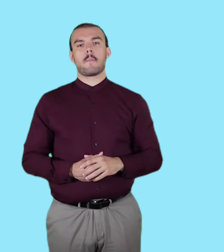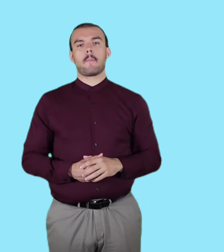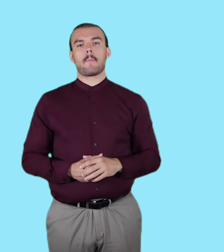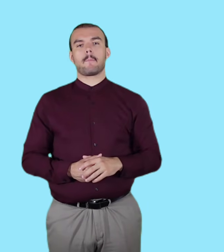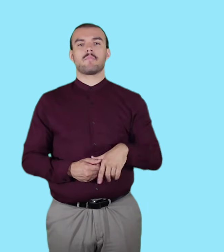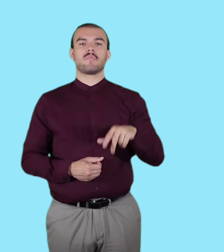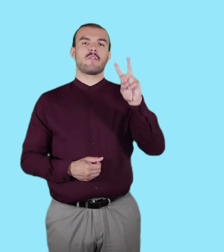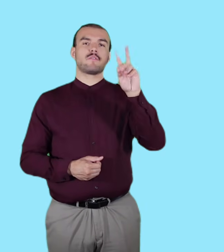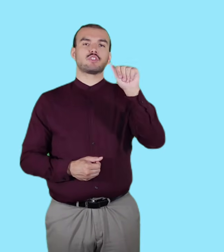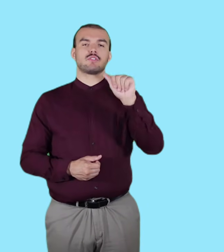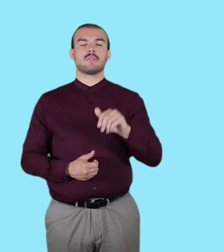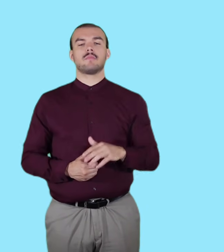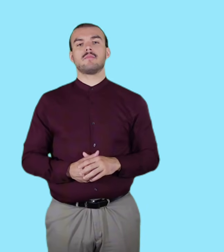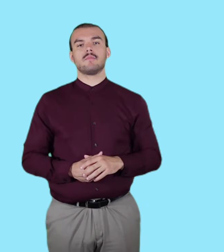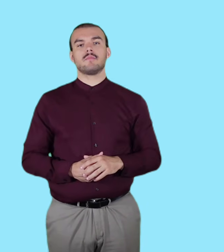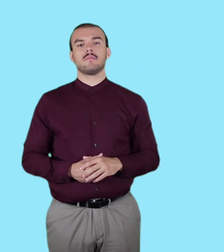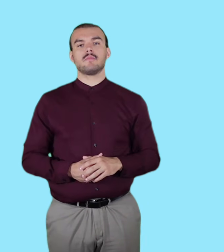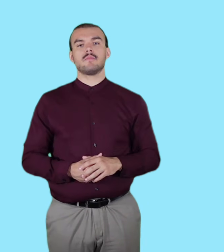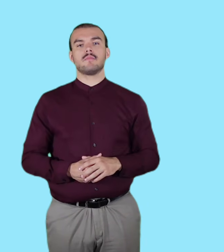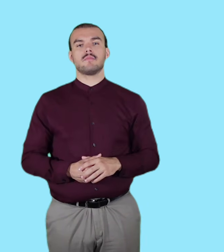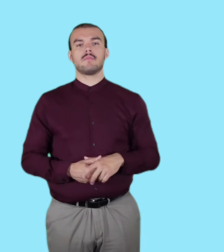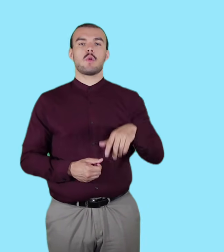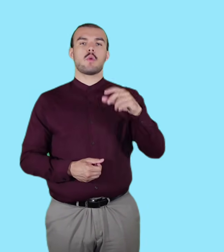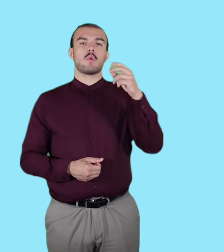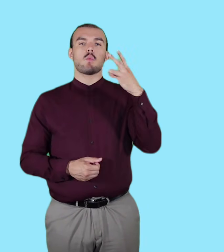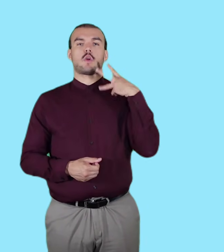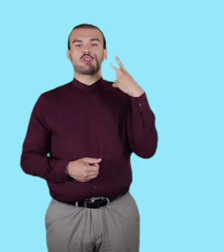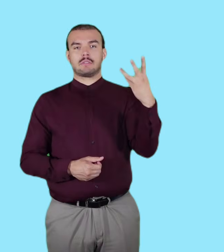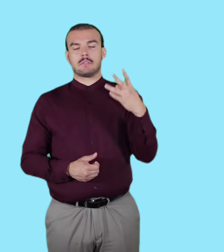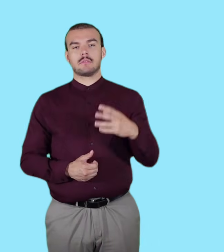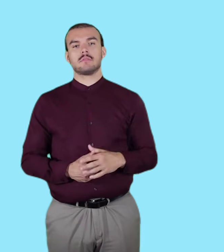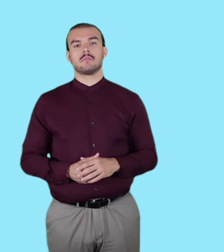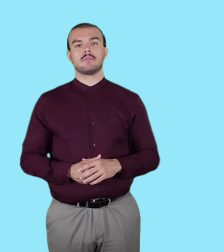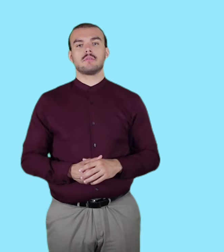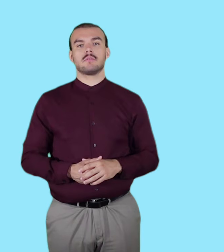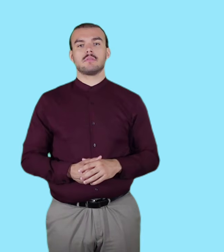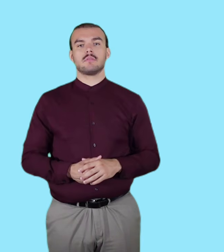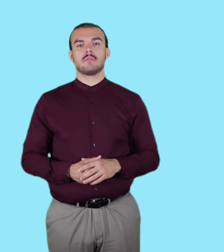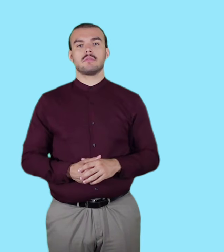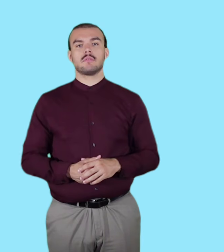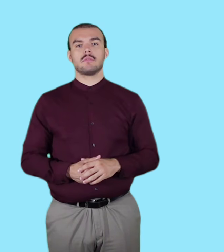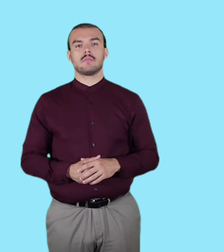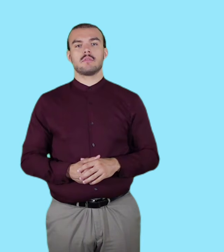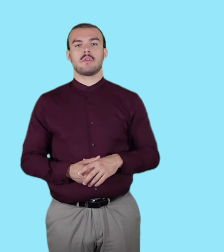Virginia, Washington, and West Virginia,